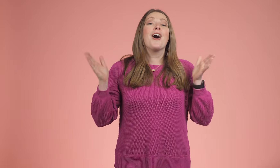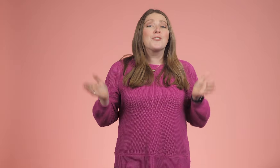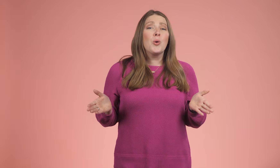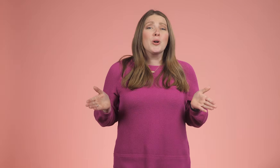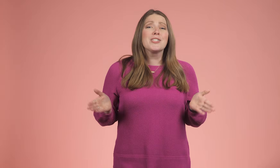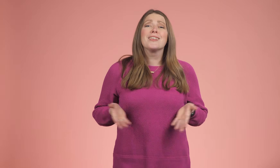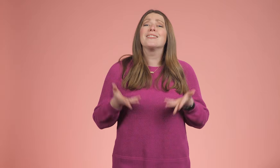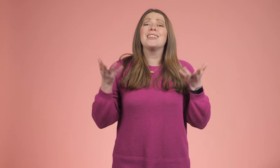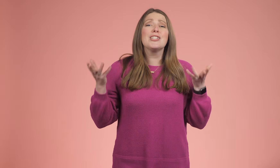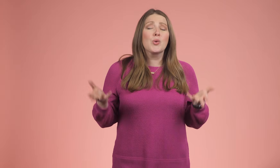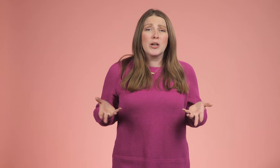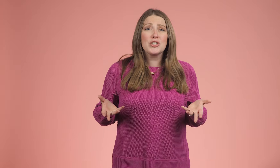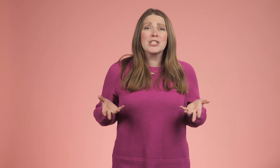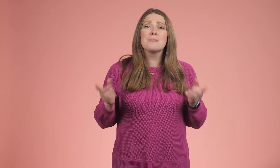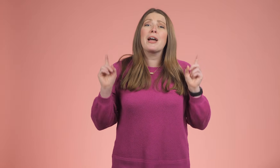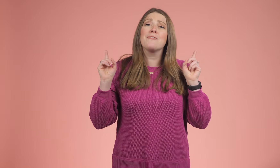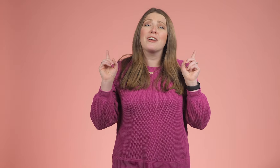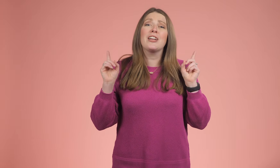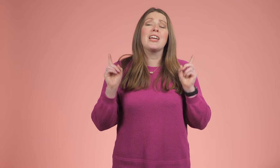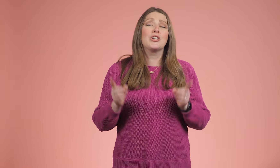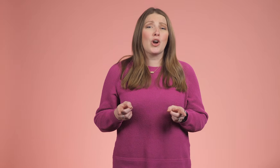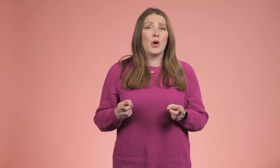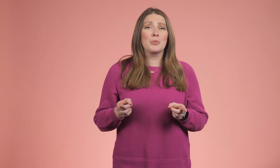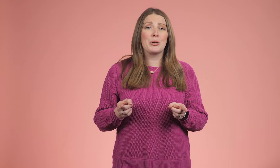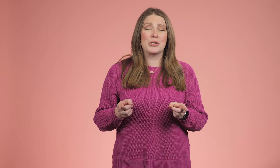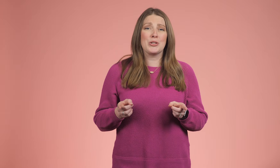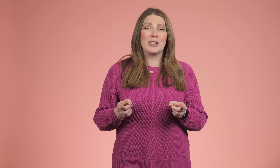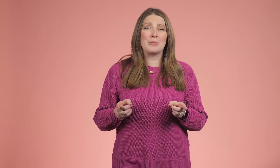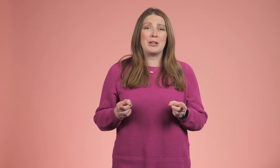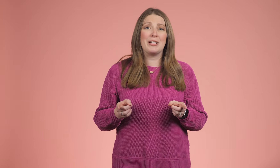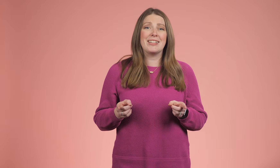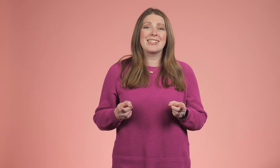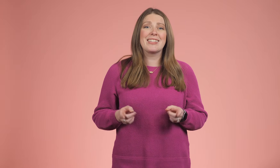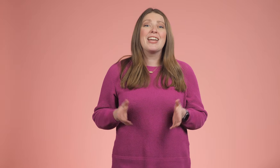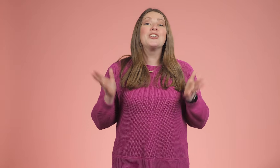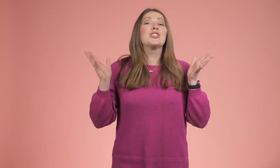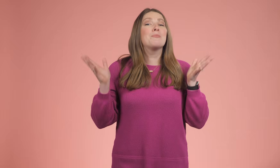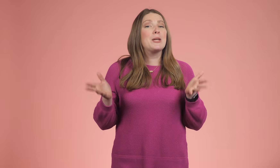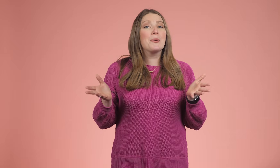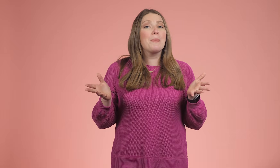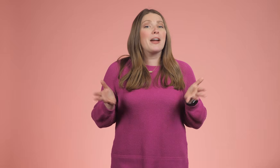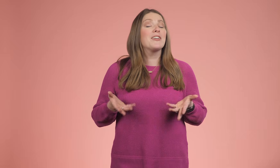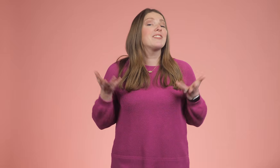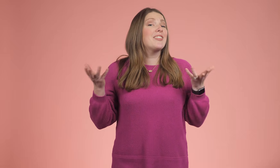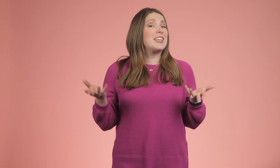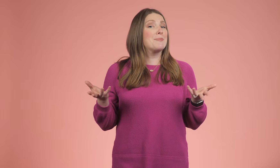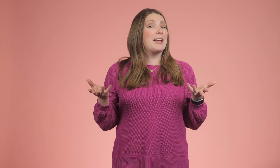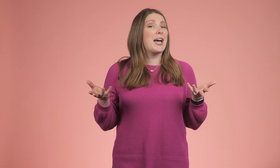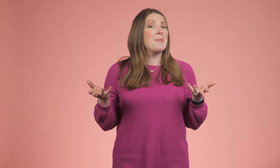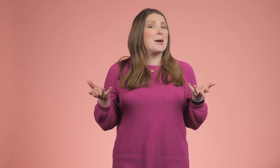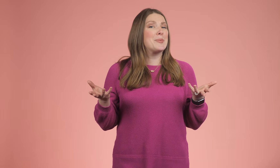Of course, these questions might vary in your own personal experience. Just be prepared that these might come up.